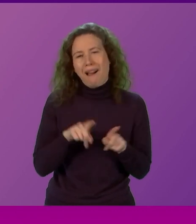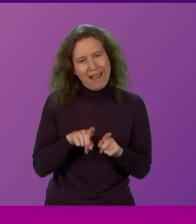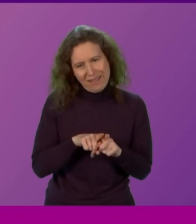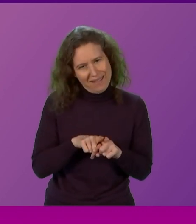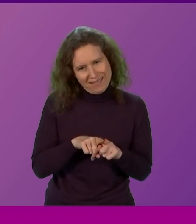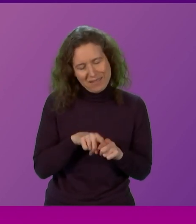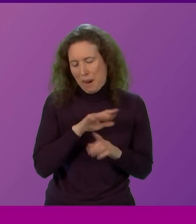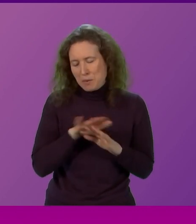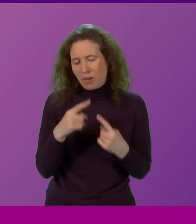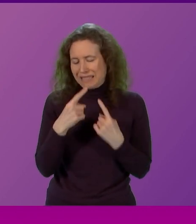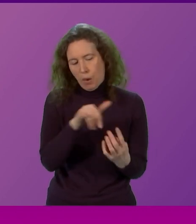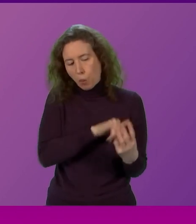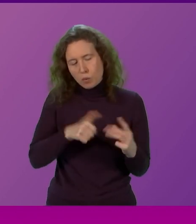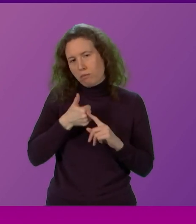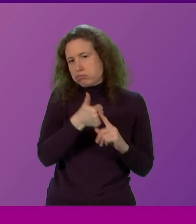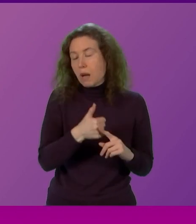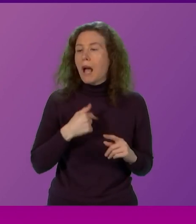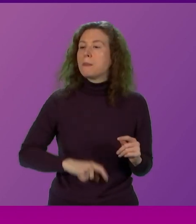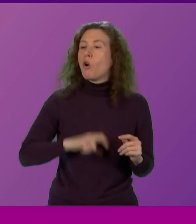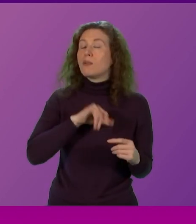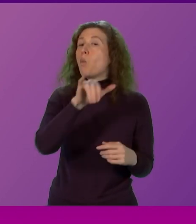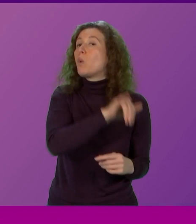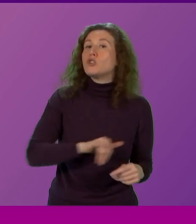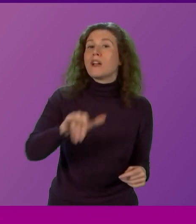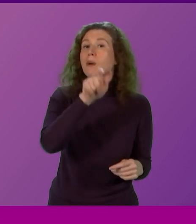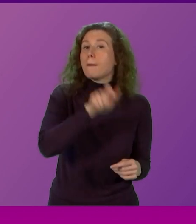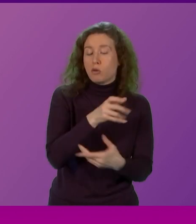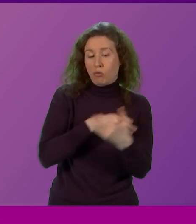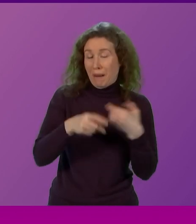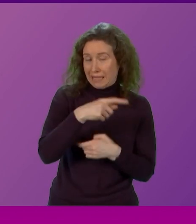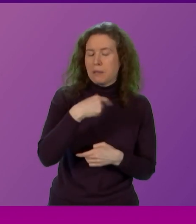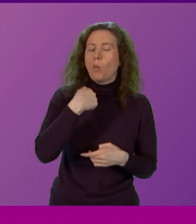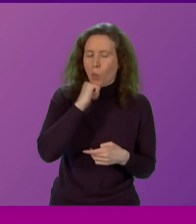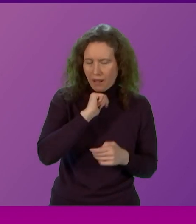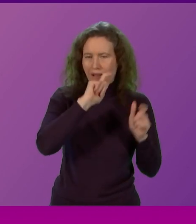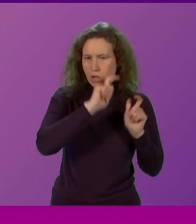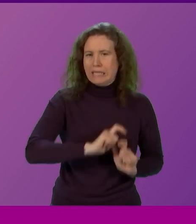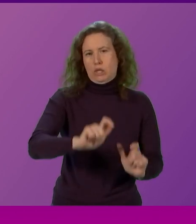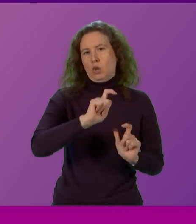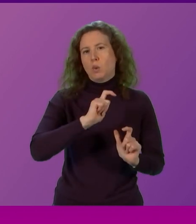However, I am confident that whoever succeeds me will continue with that record of success.